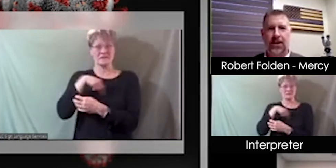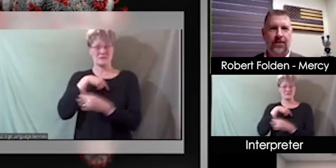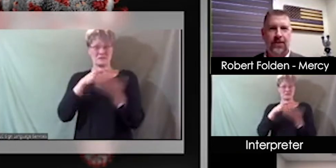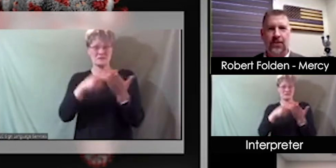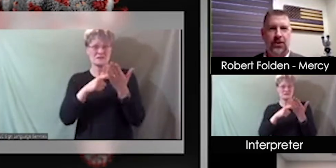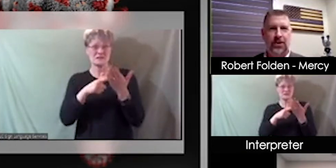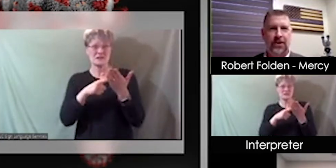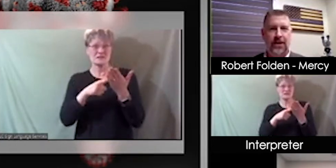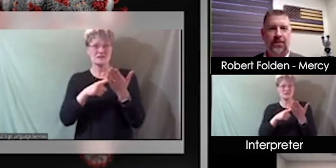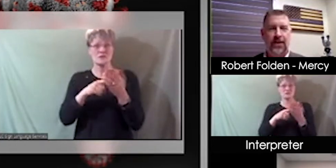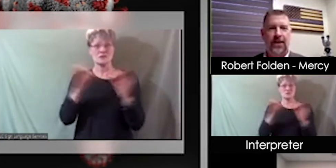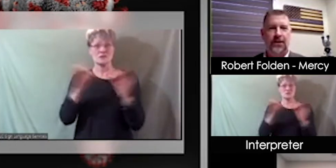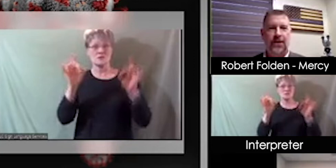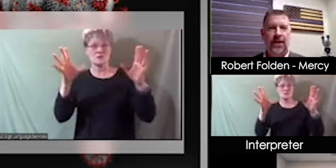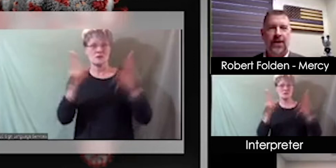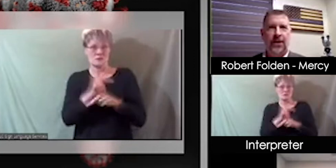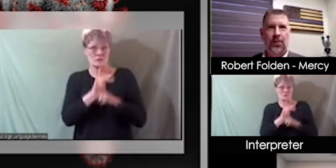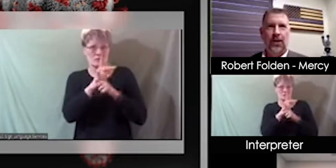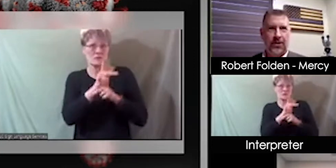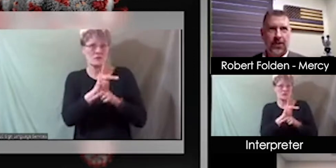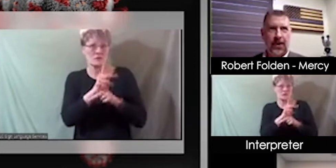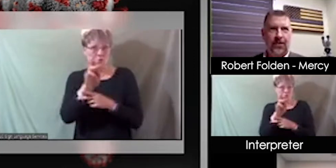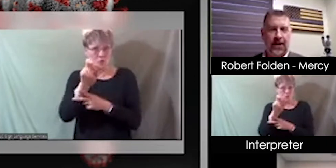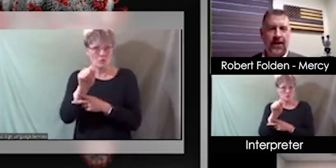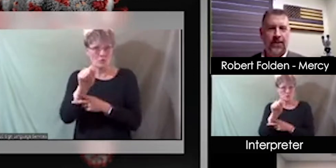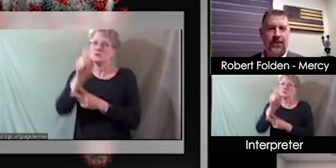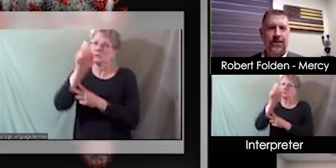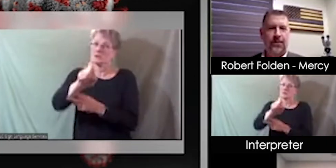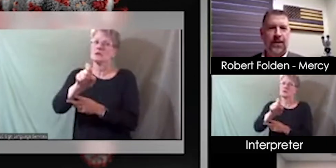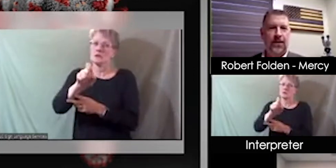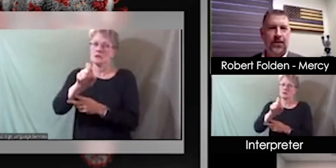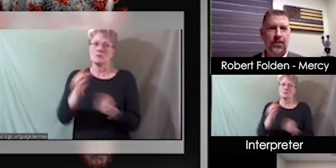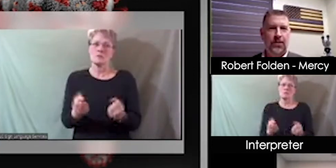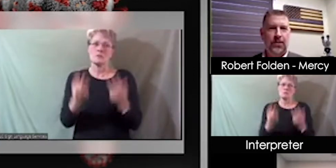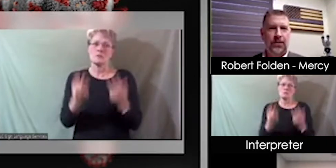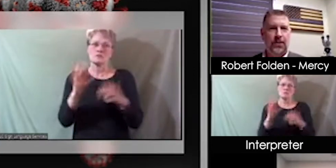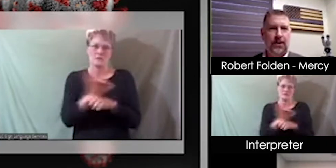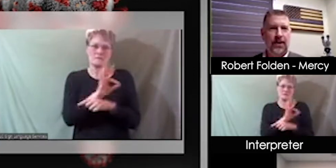multifunctional type ventilators. We also have ventilators that we can use